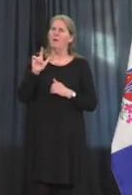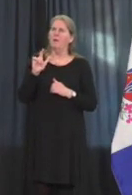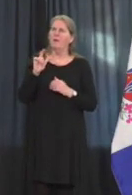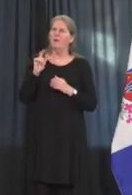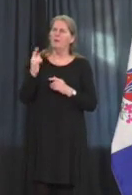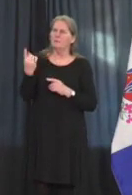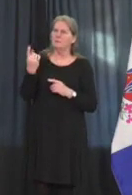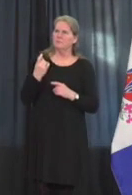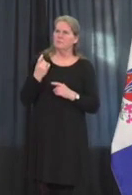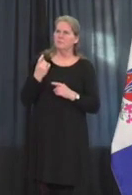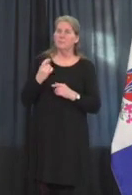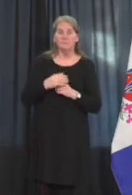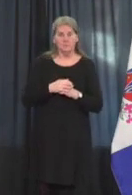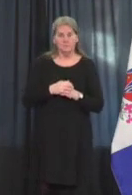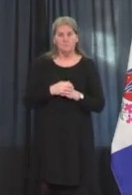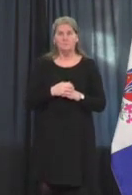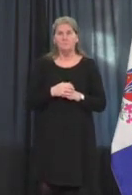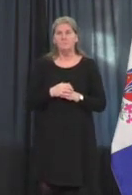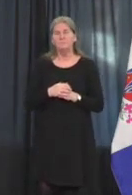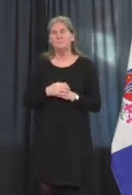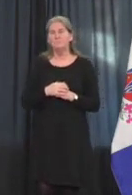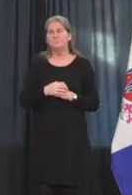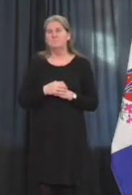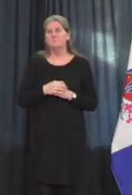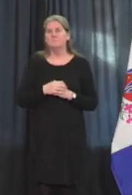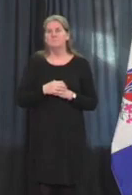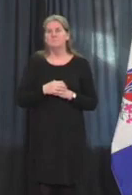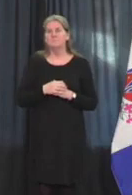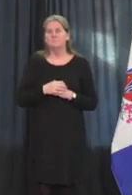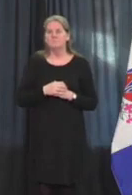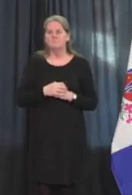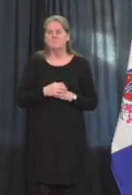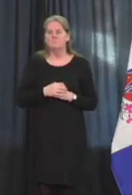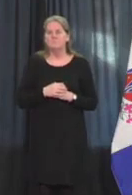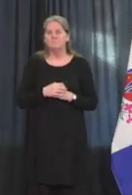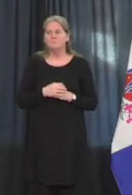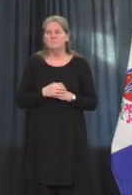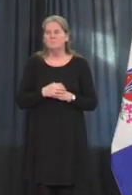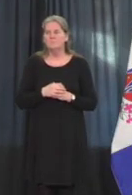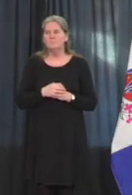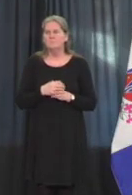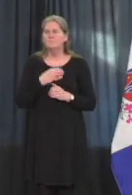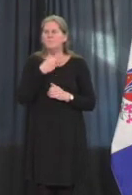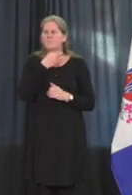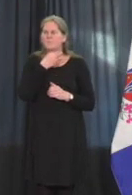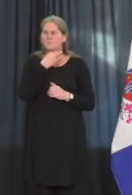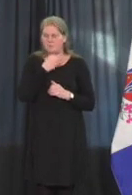MY QUESTION HAS TO DO WITH CRITICAL WORKERS. I'M WONDERING IF CRITICAL